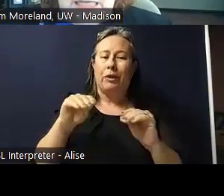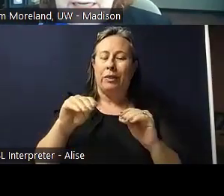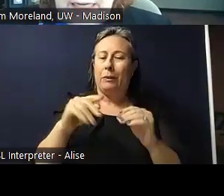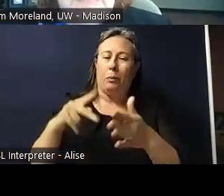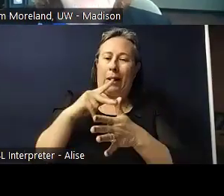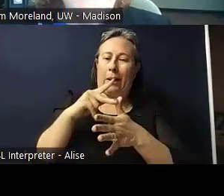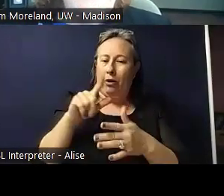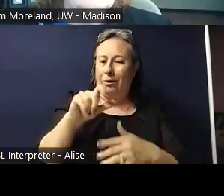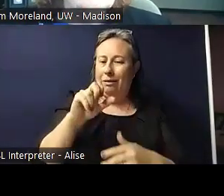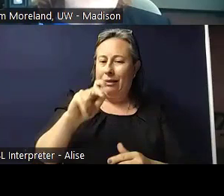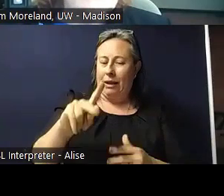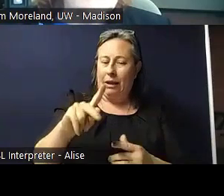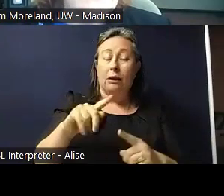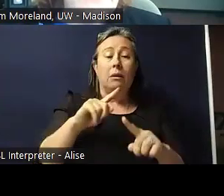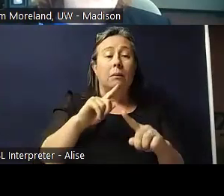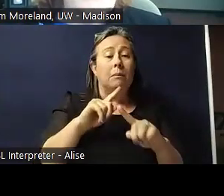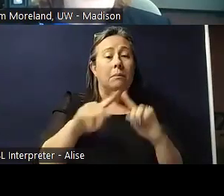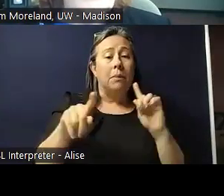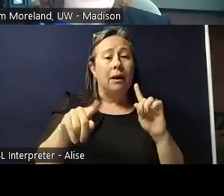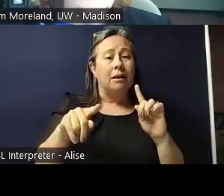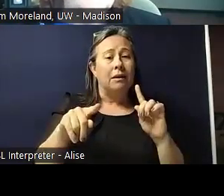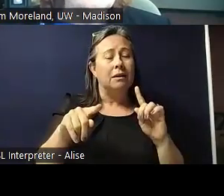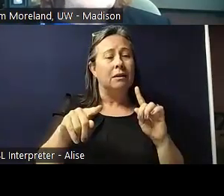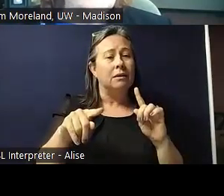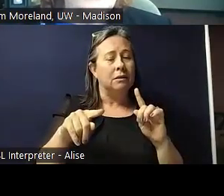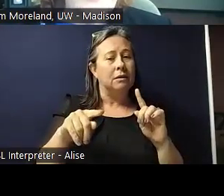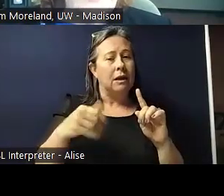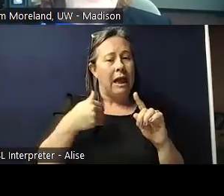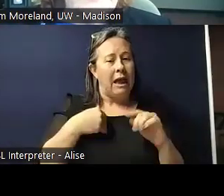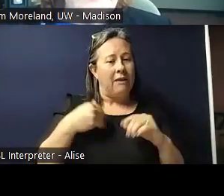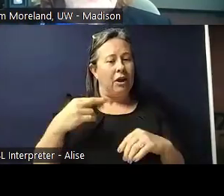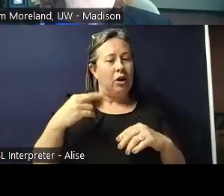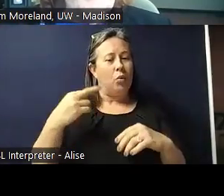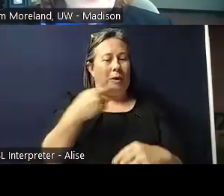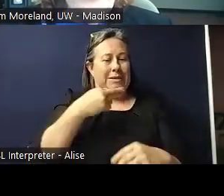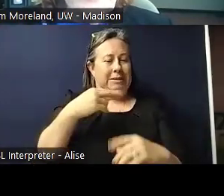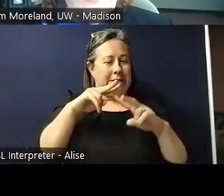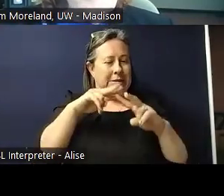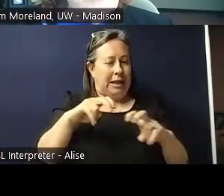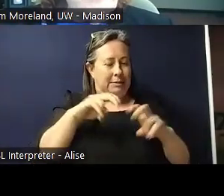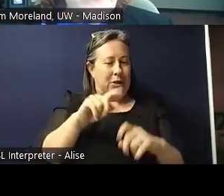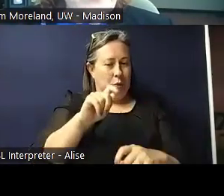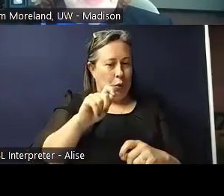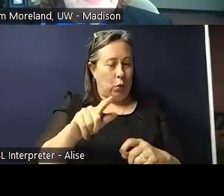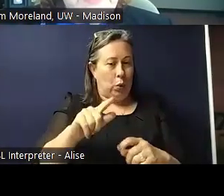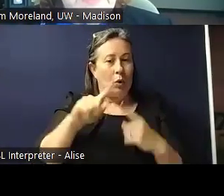There is indeed a risk assessment tool that was created. When the FDP creates it,